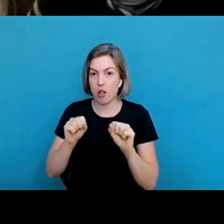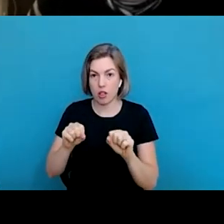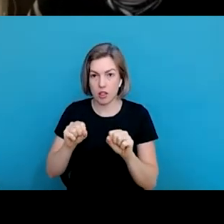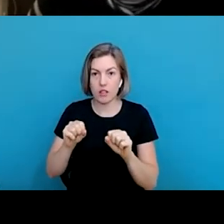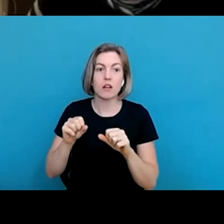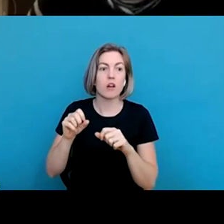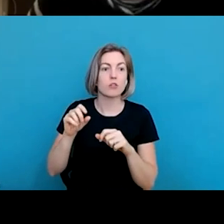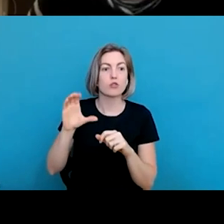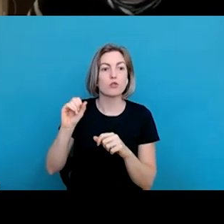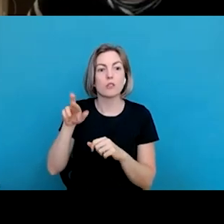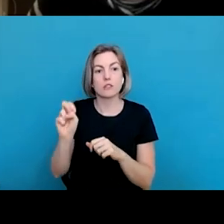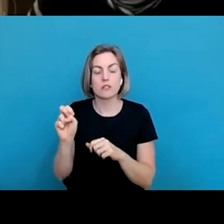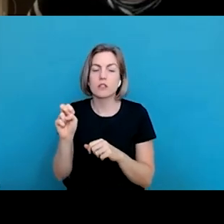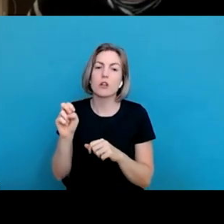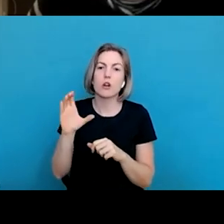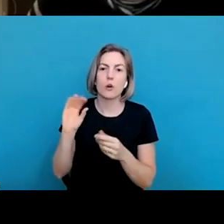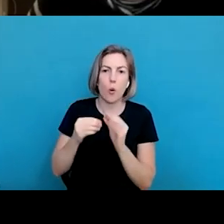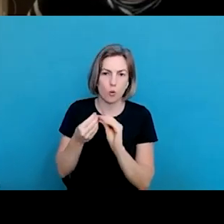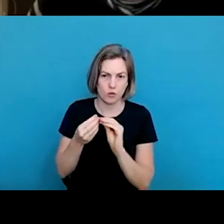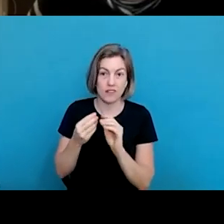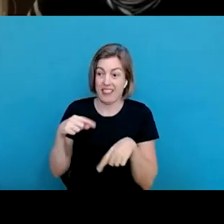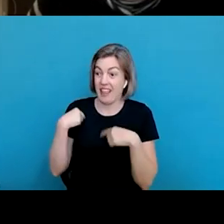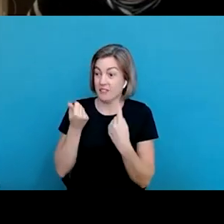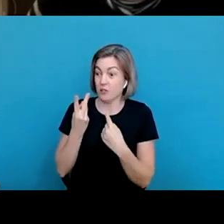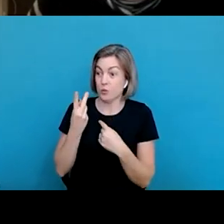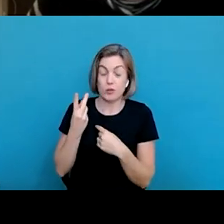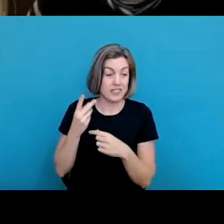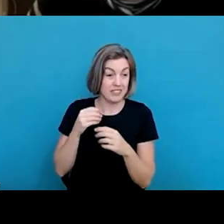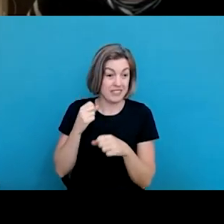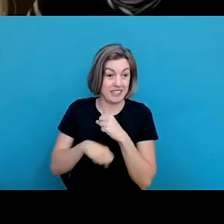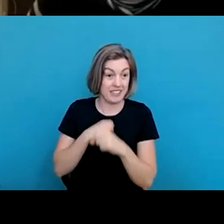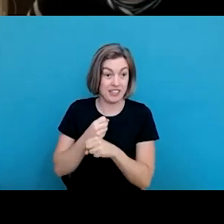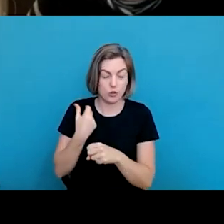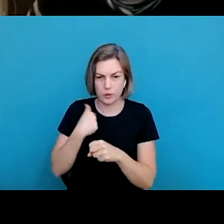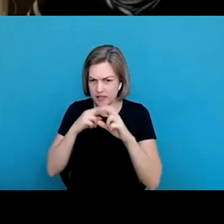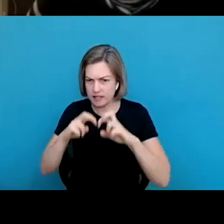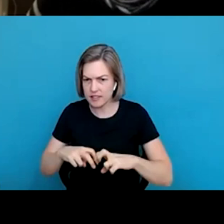few years of figuring out from a design perspective of how to design for accessible XR.